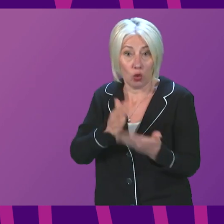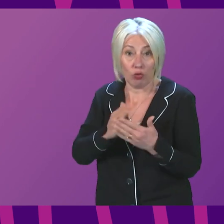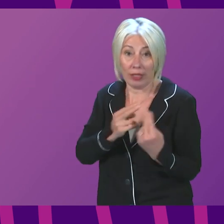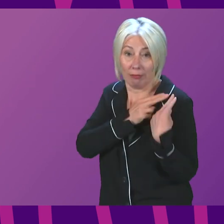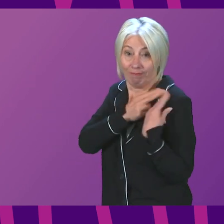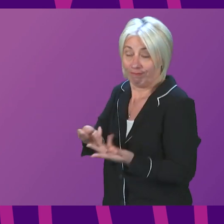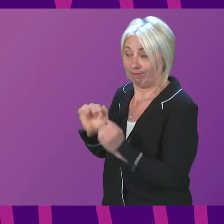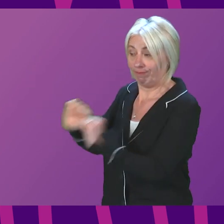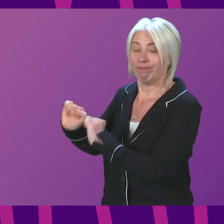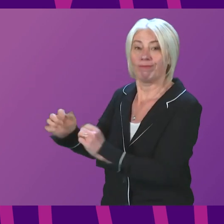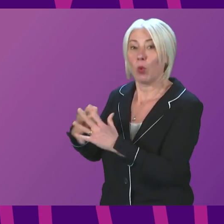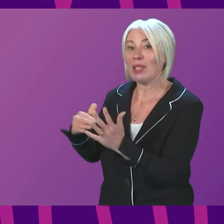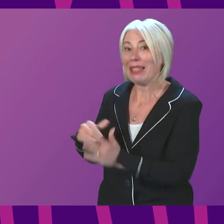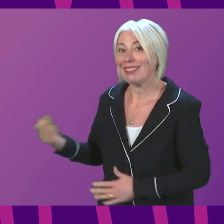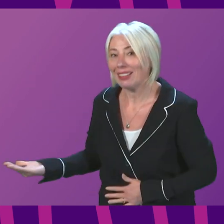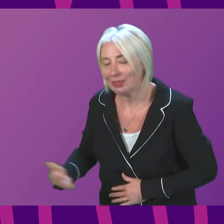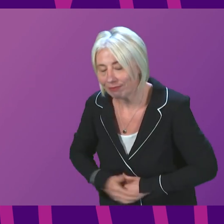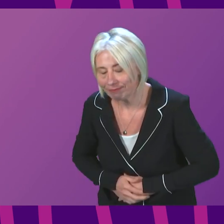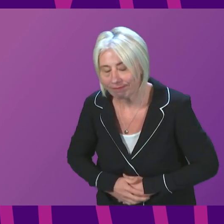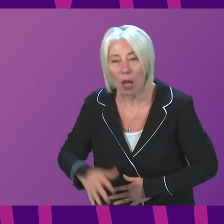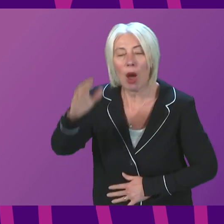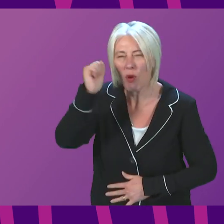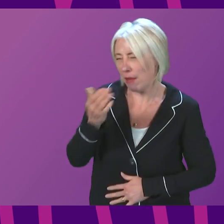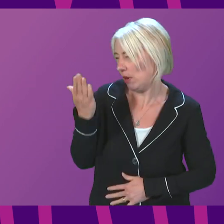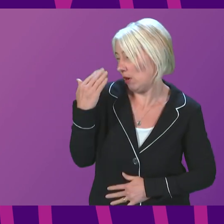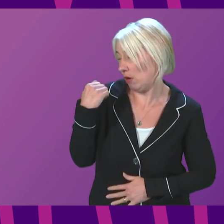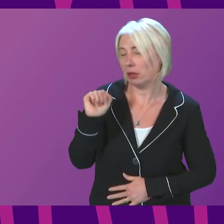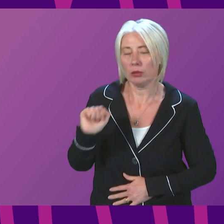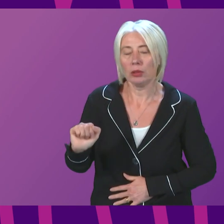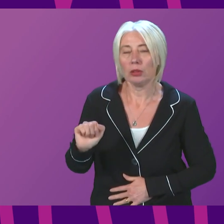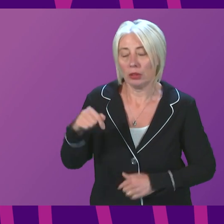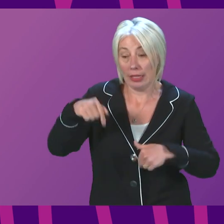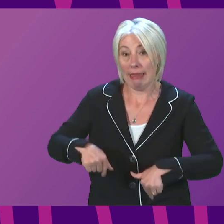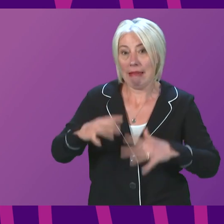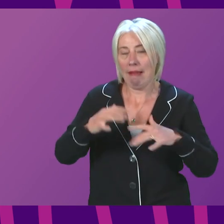Another thing that I remember from a few weeks’ ago in the chamber, when there was the potential